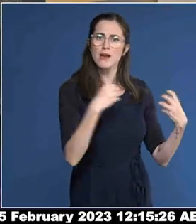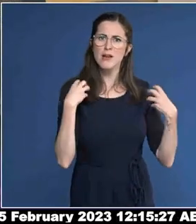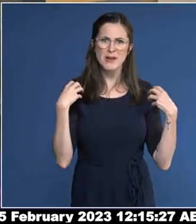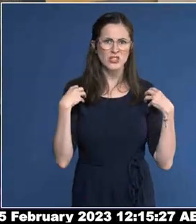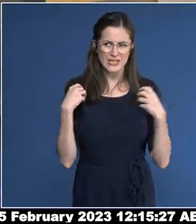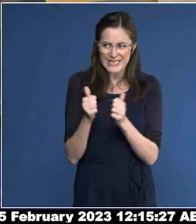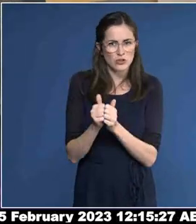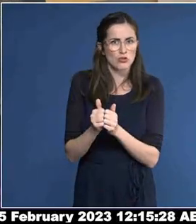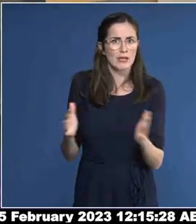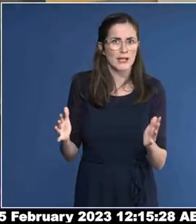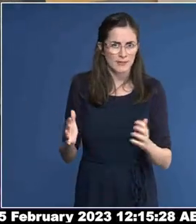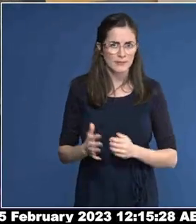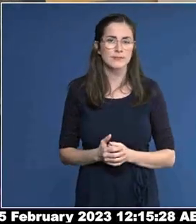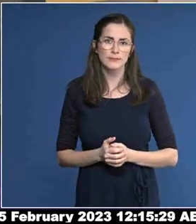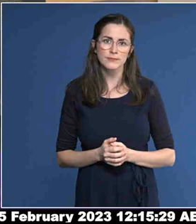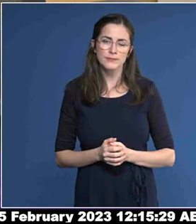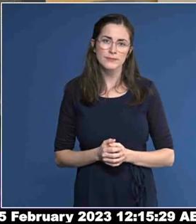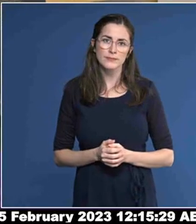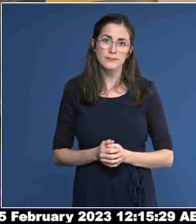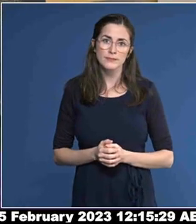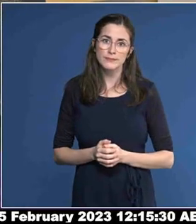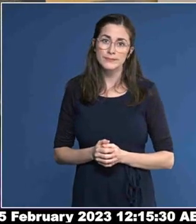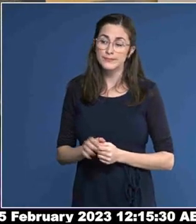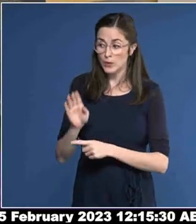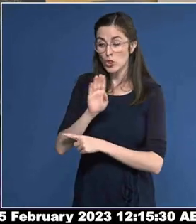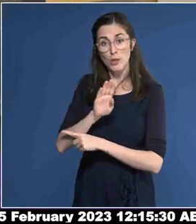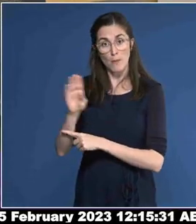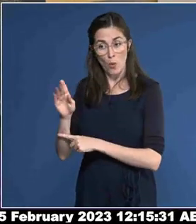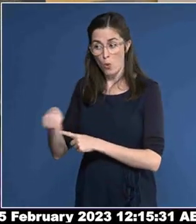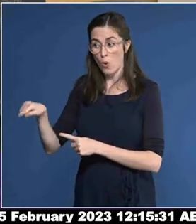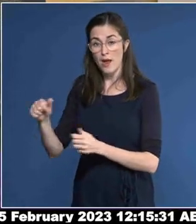And Afford also accepted that under the former CEO, there was a document called The